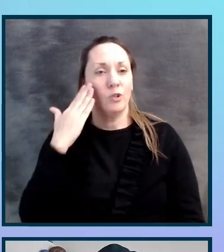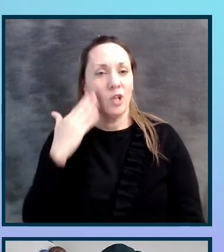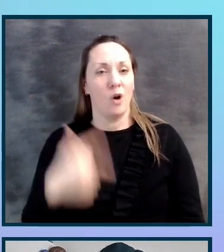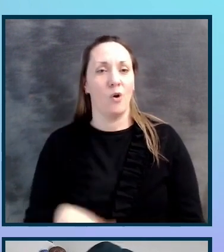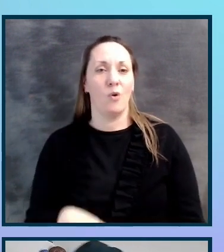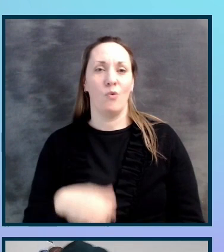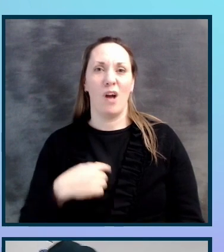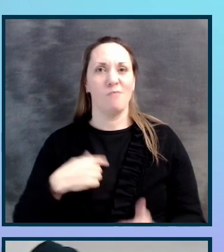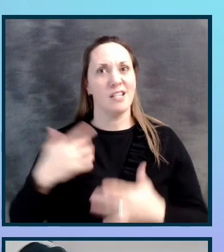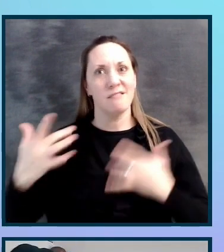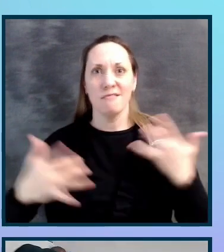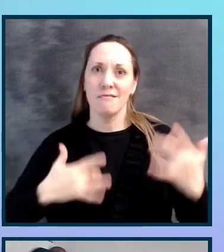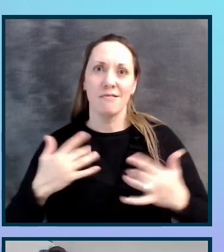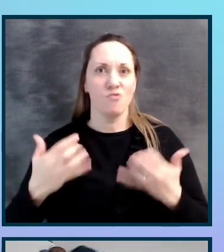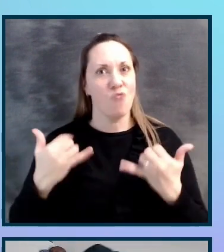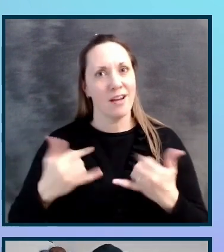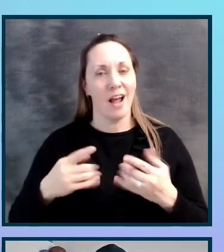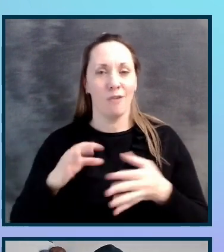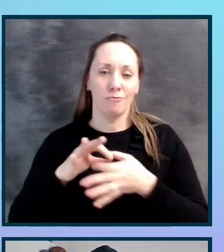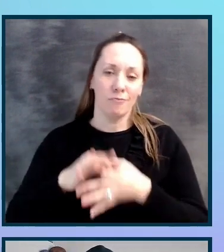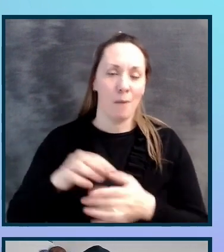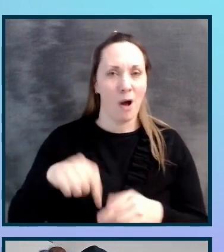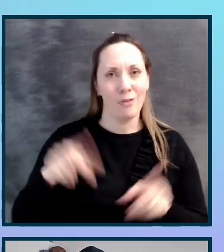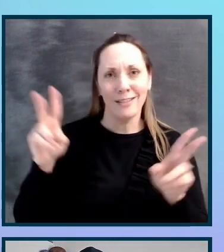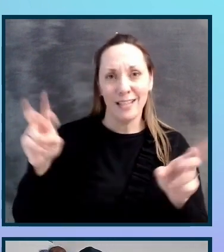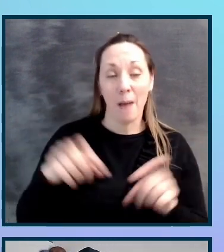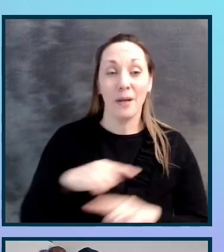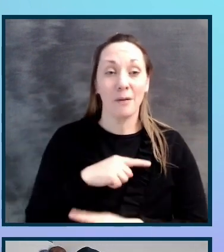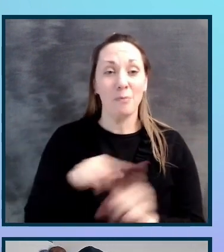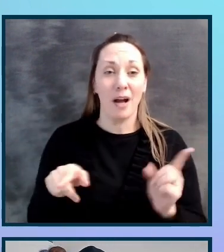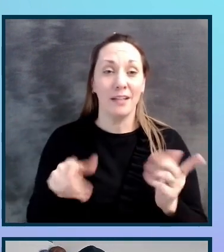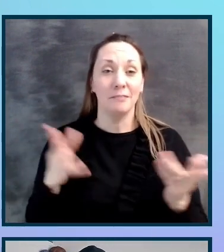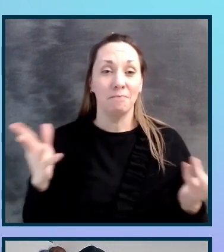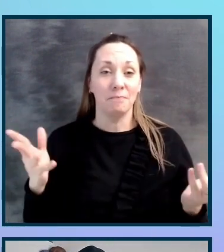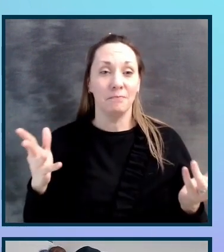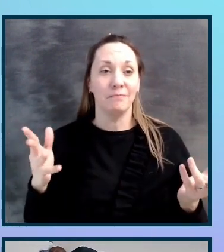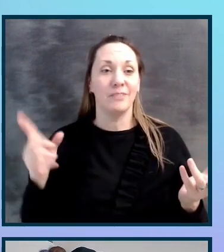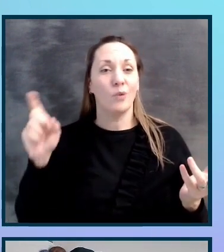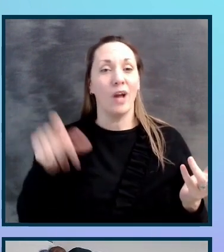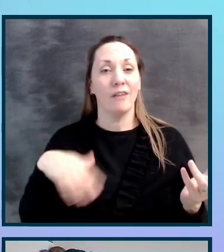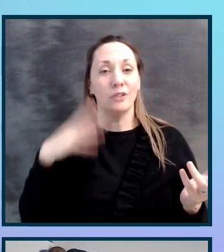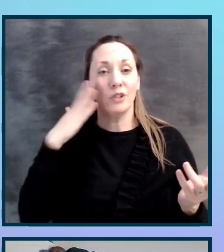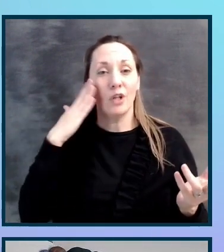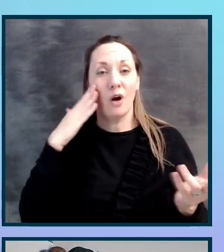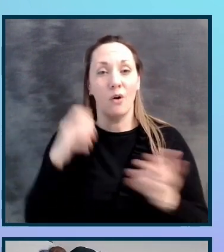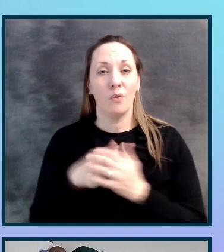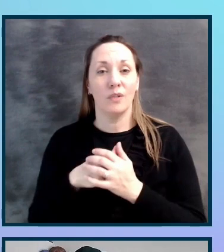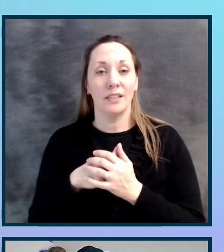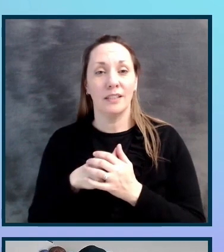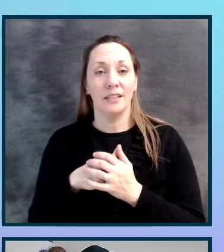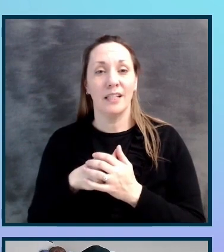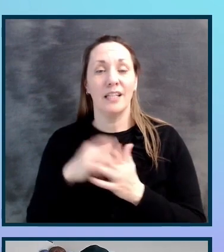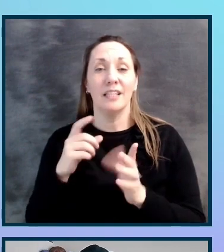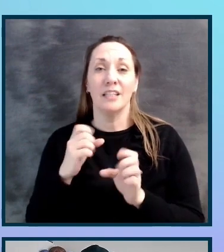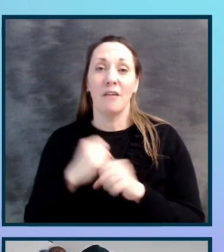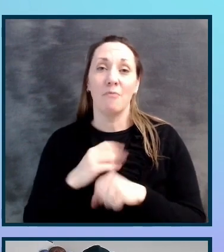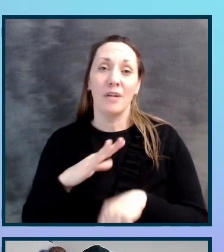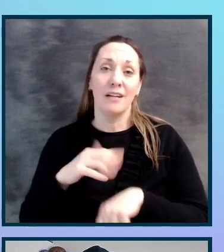and fired up as in going through, but you have to know that this builds accessibility champions, it builds people that care.